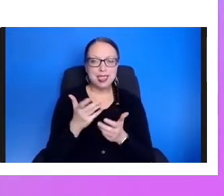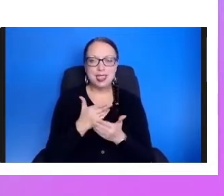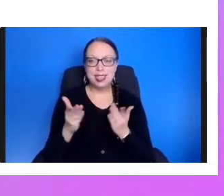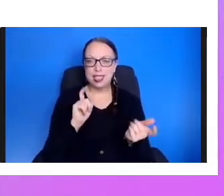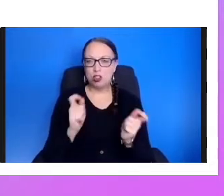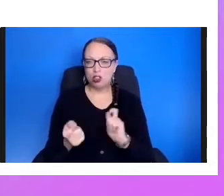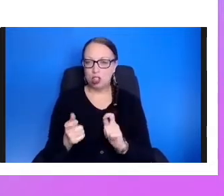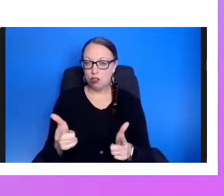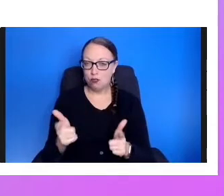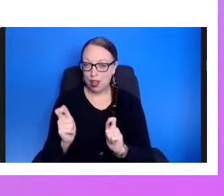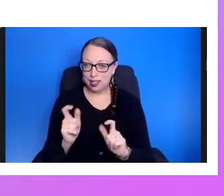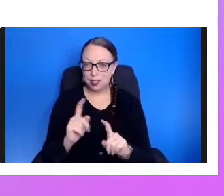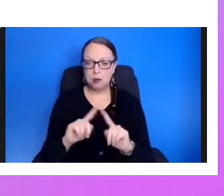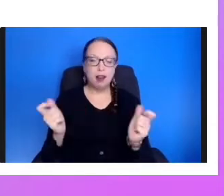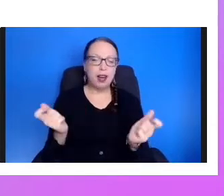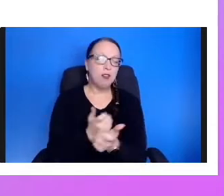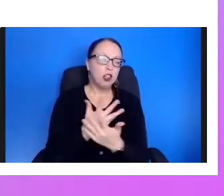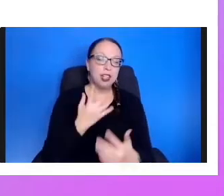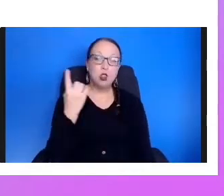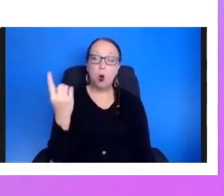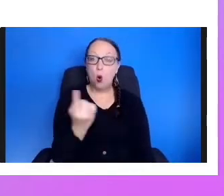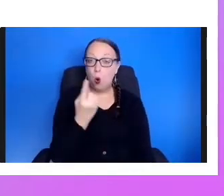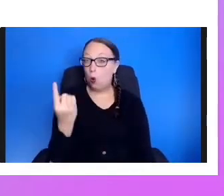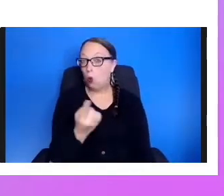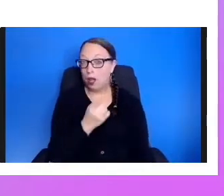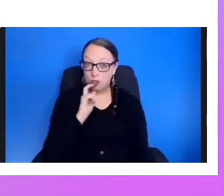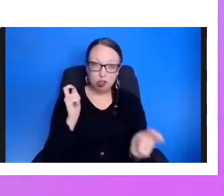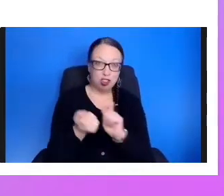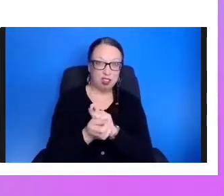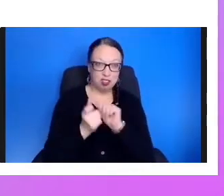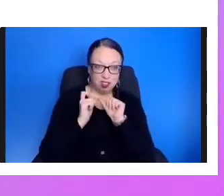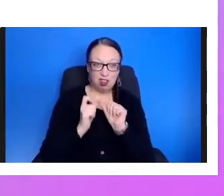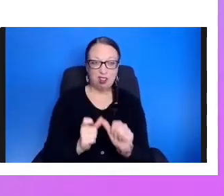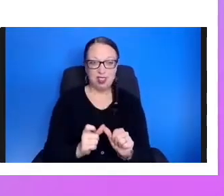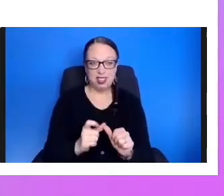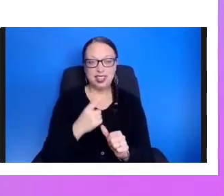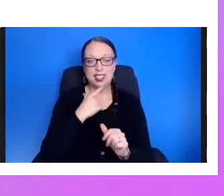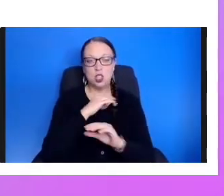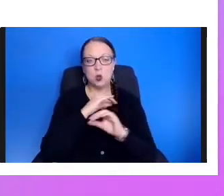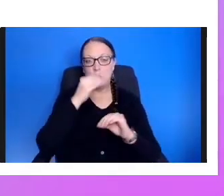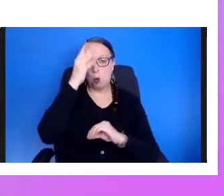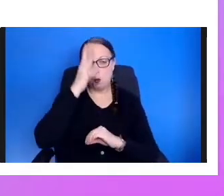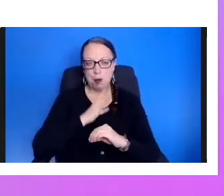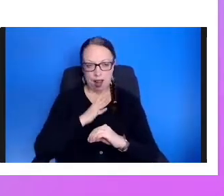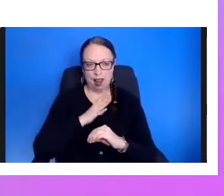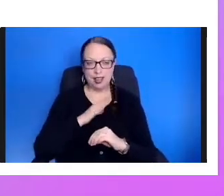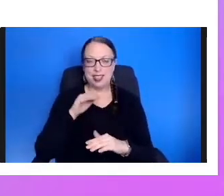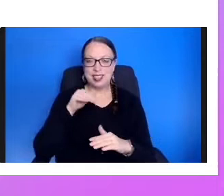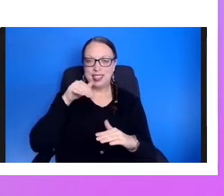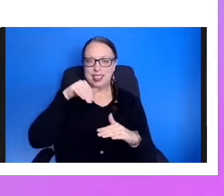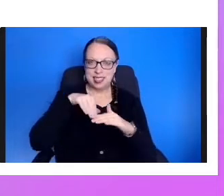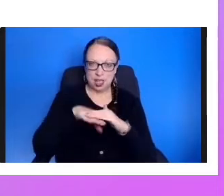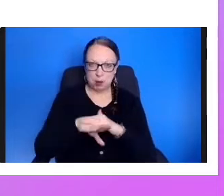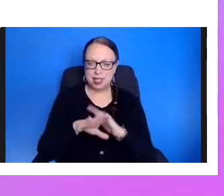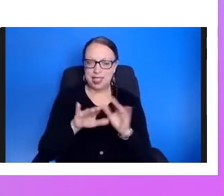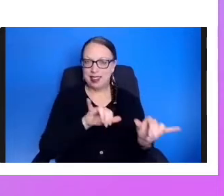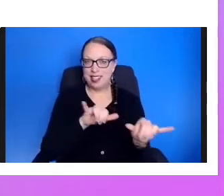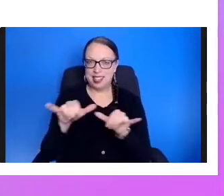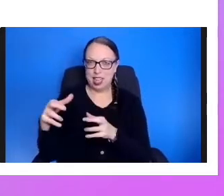but actually everything is always changing and this quote is, "No man steps in the same river twice for it's not the same river